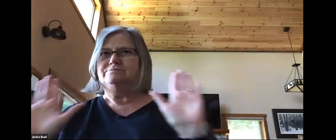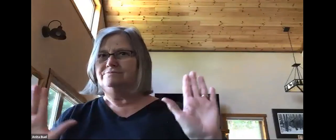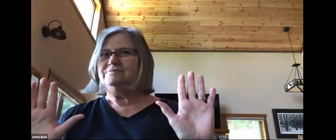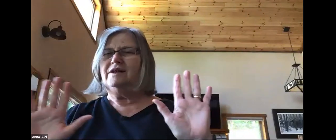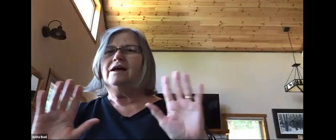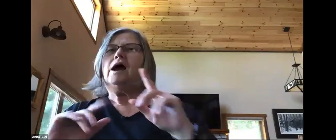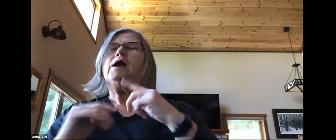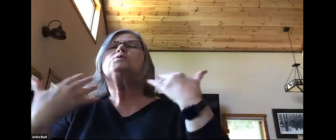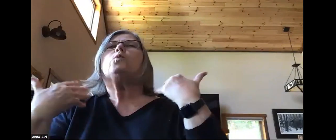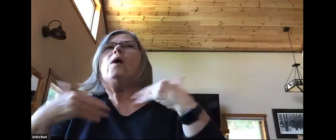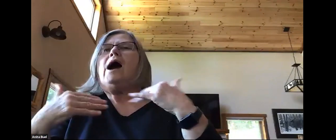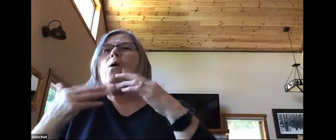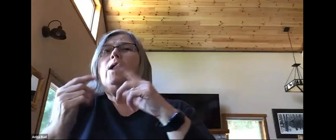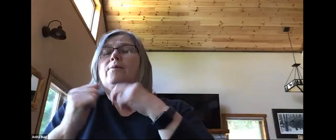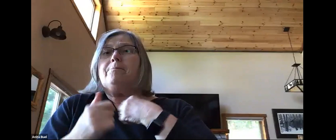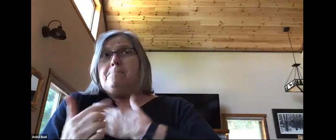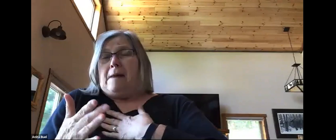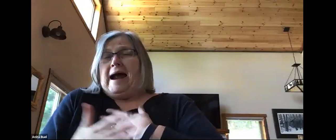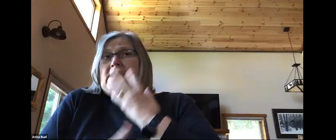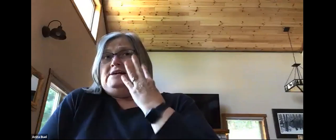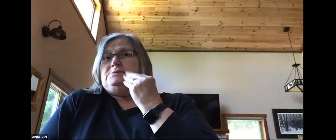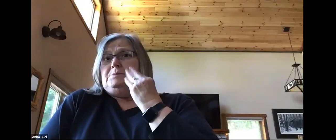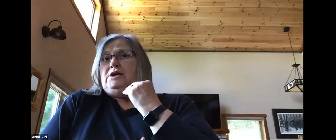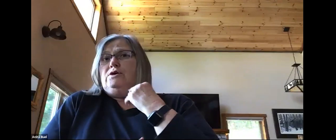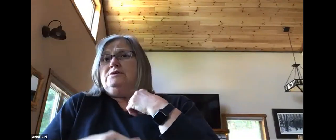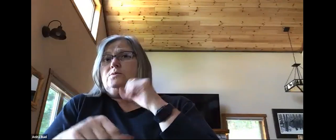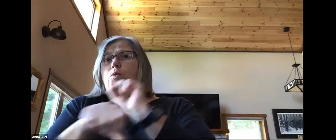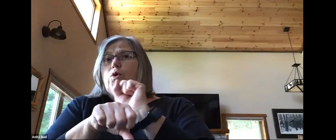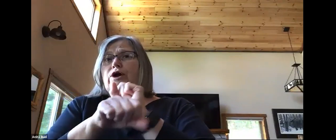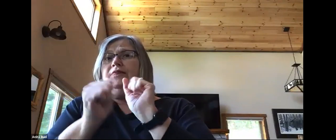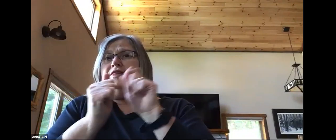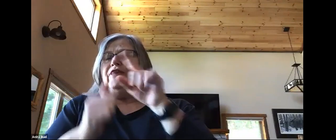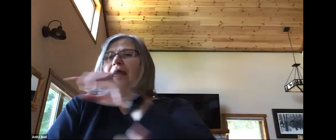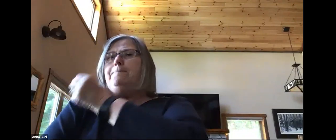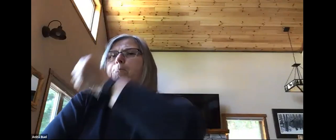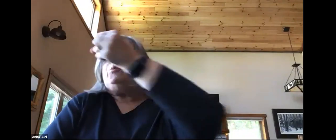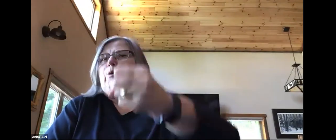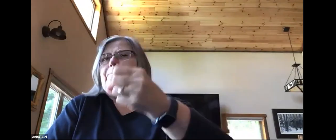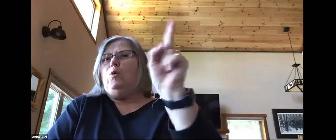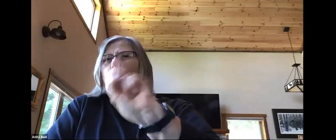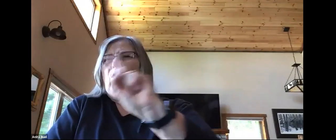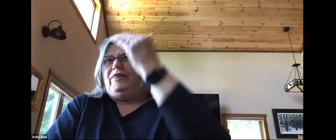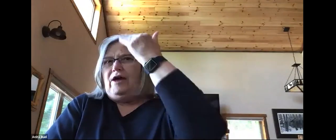So you just take a very humble stance. So from my experience, when I worked there, and they